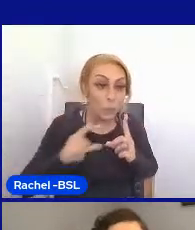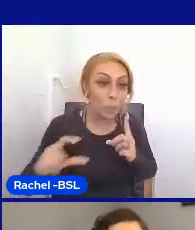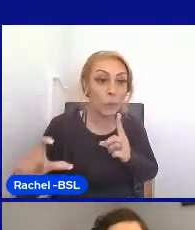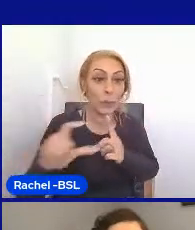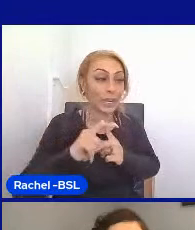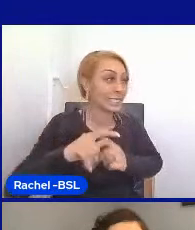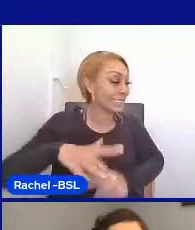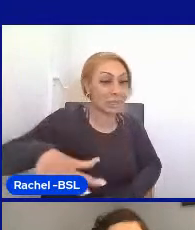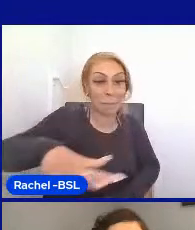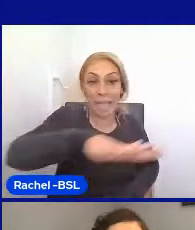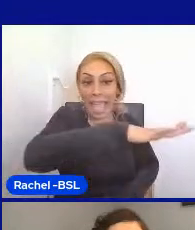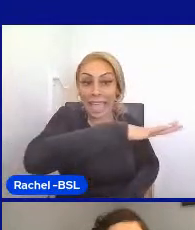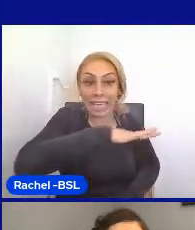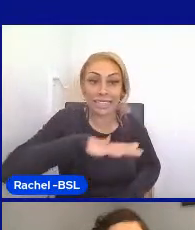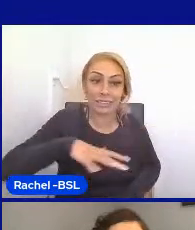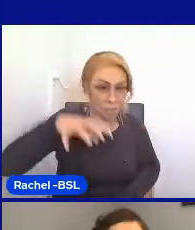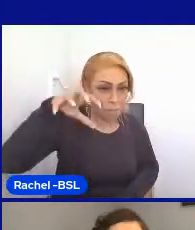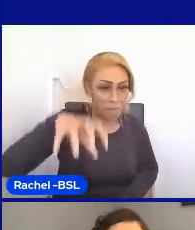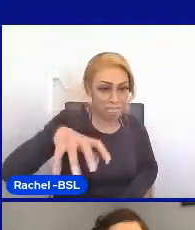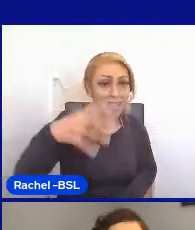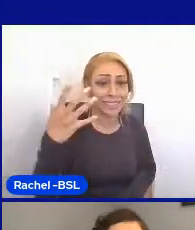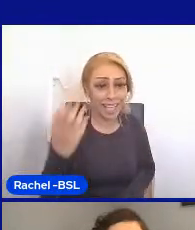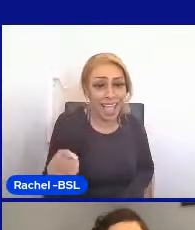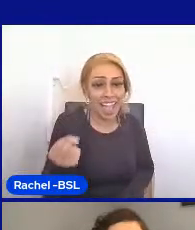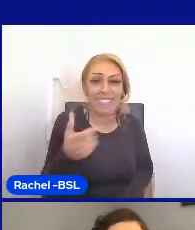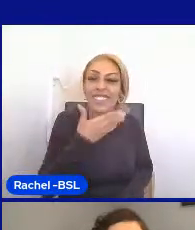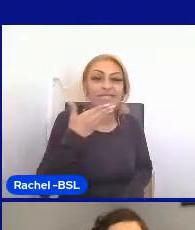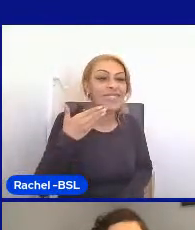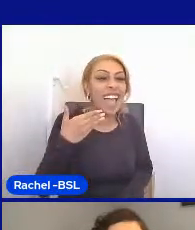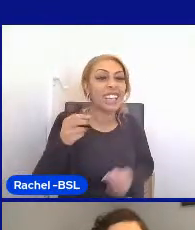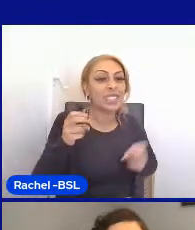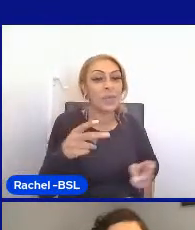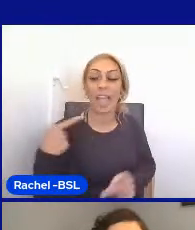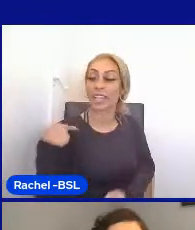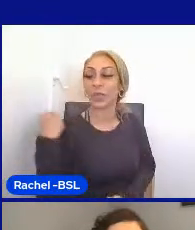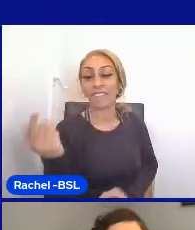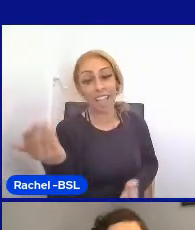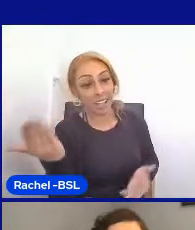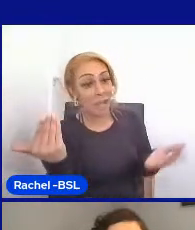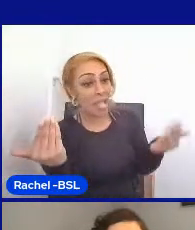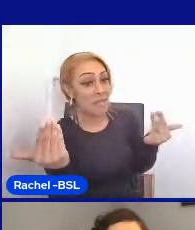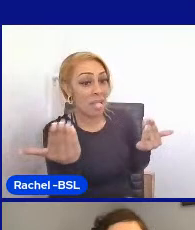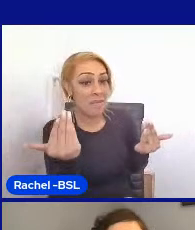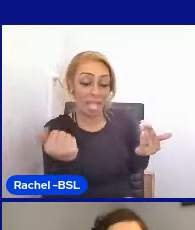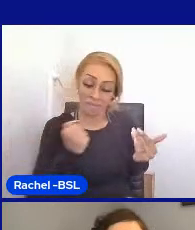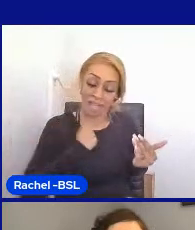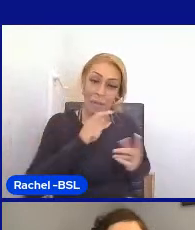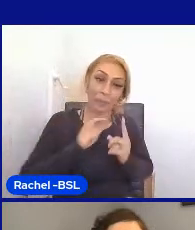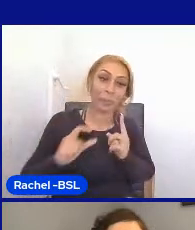create an immersive and creative experience that represents the sense of community that this space and place actually has.